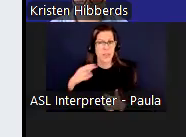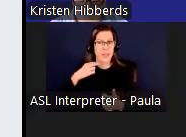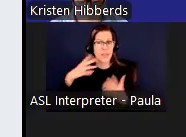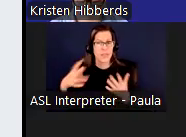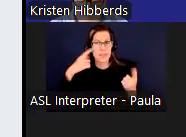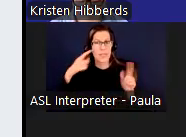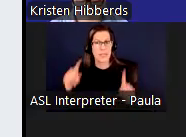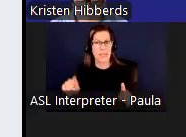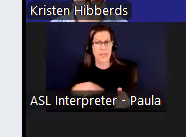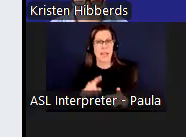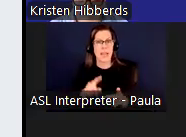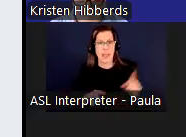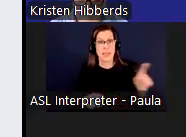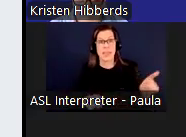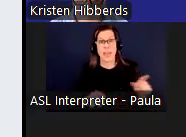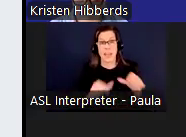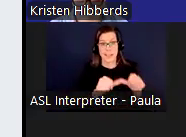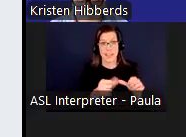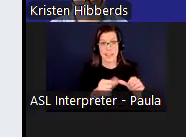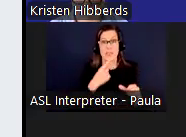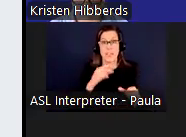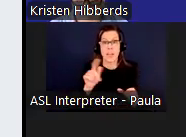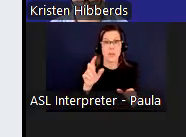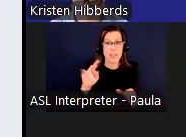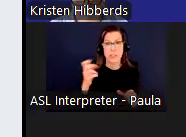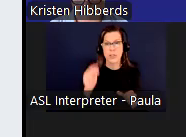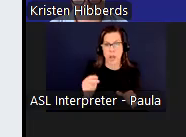And then they went further to say and Kristen and and John can jump in and